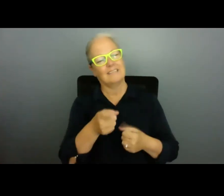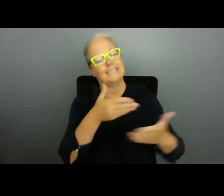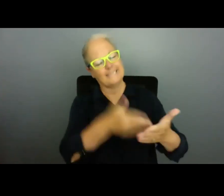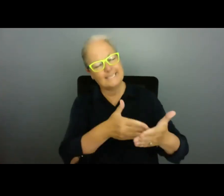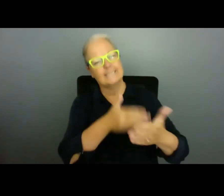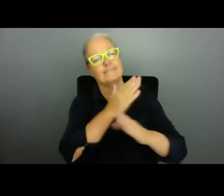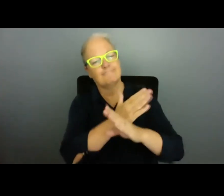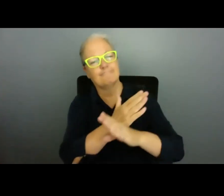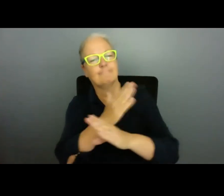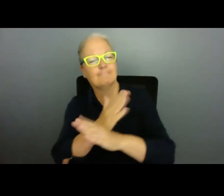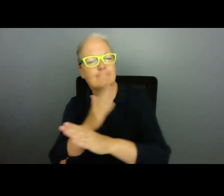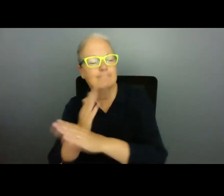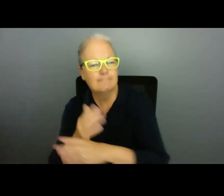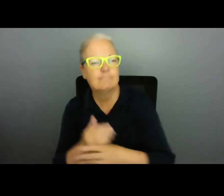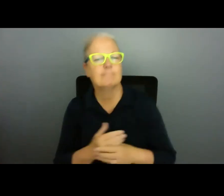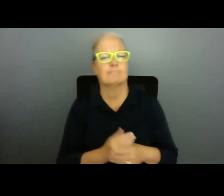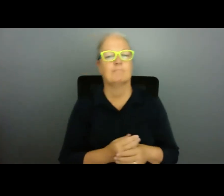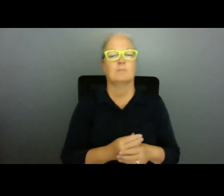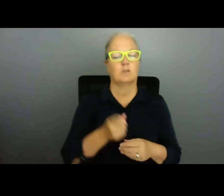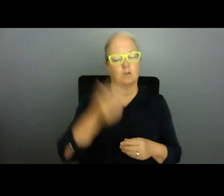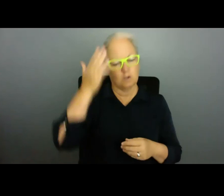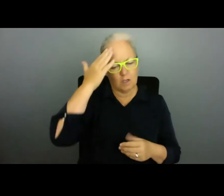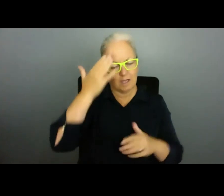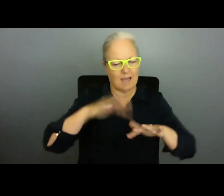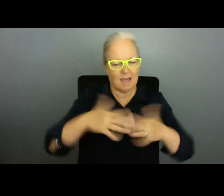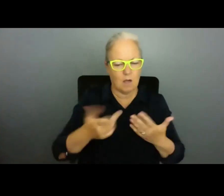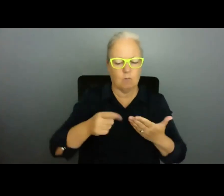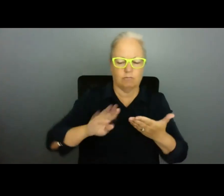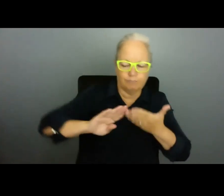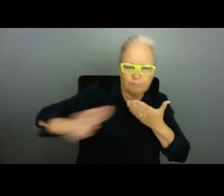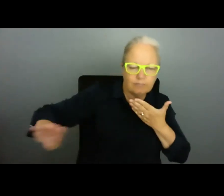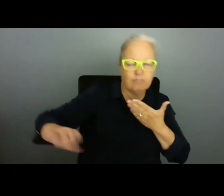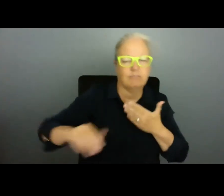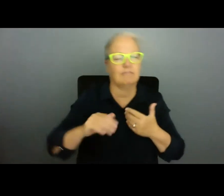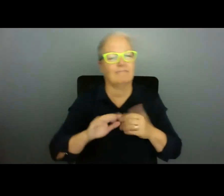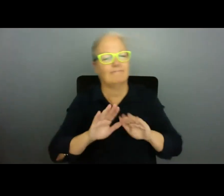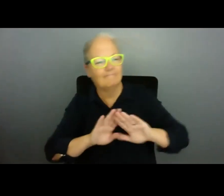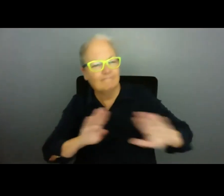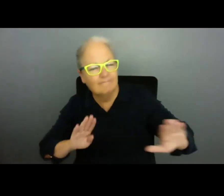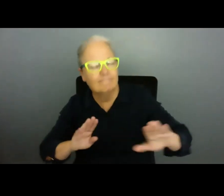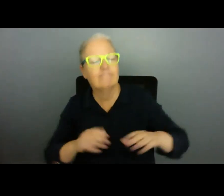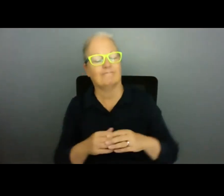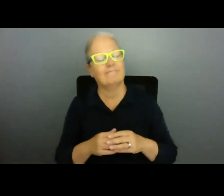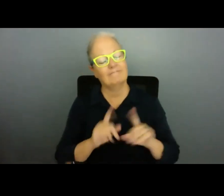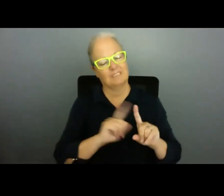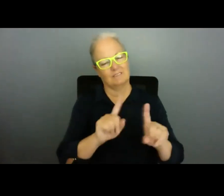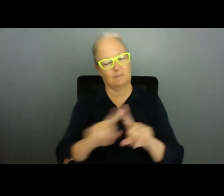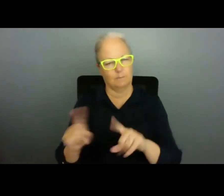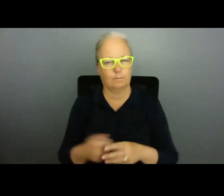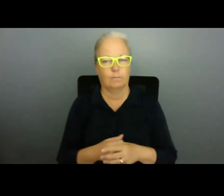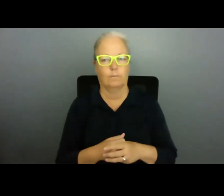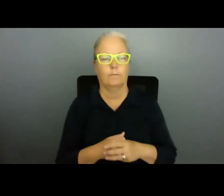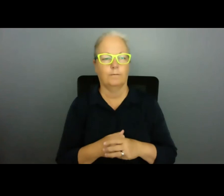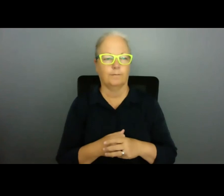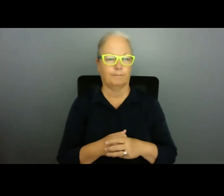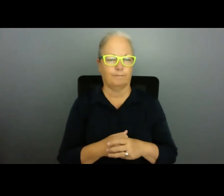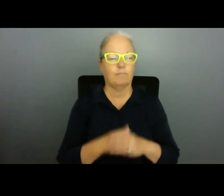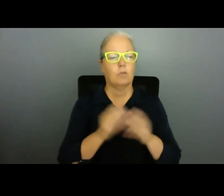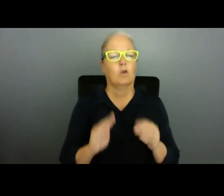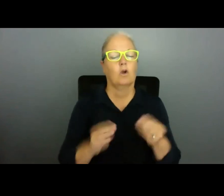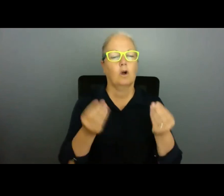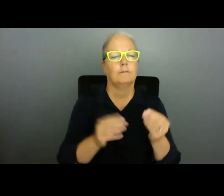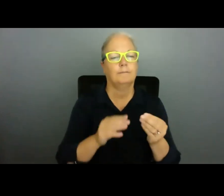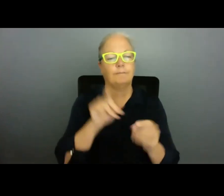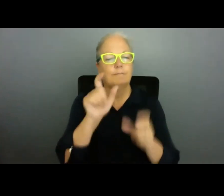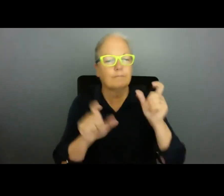and maintaining physical distance young people with underlying health conditions associated with